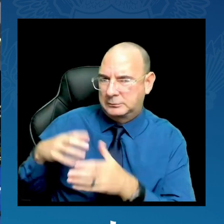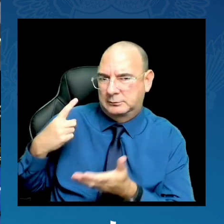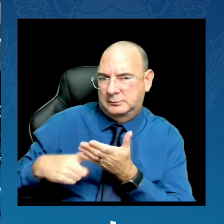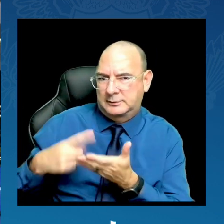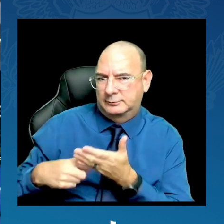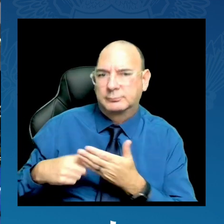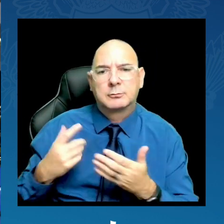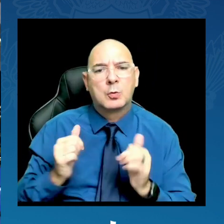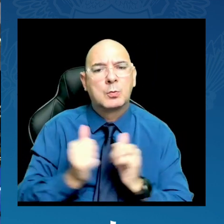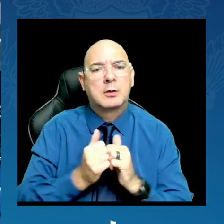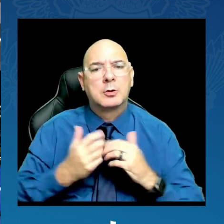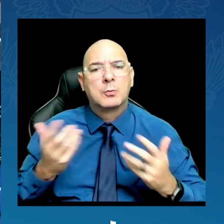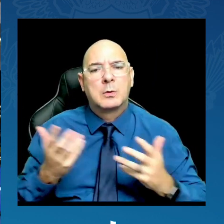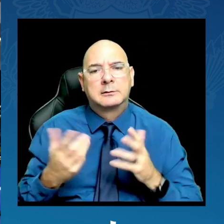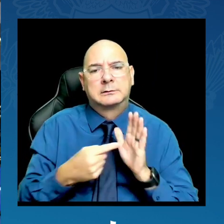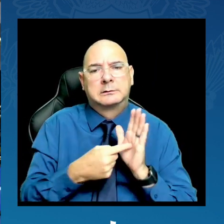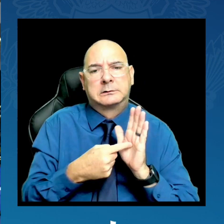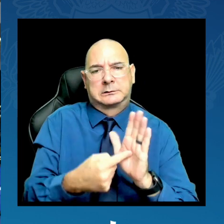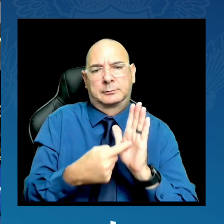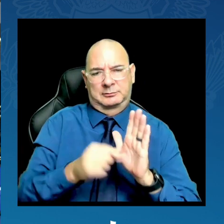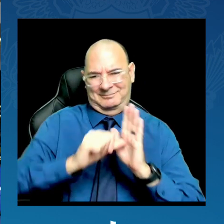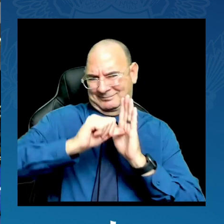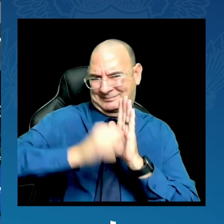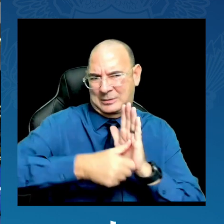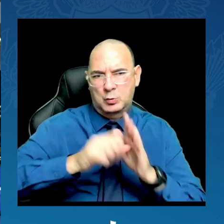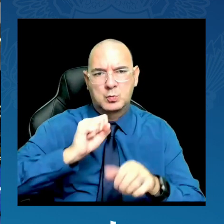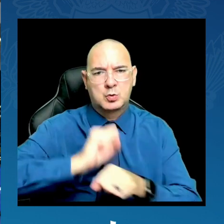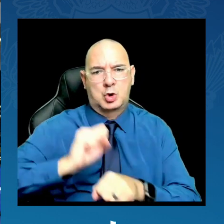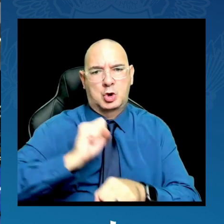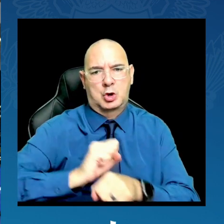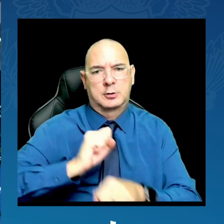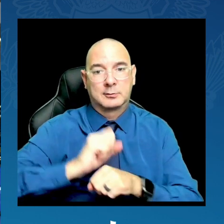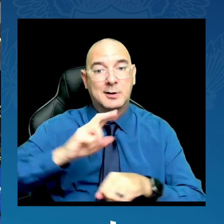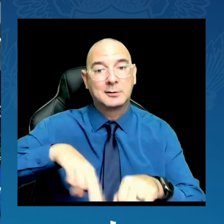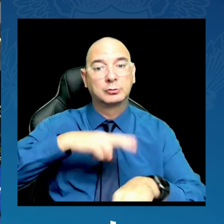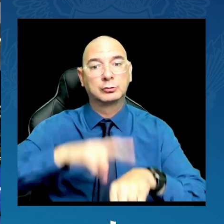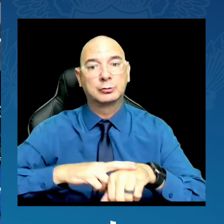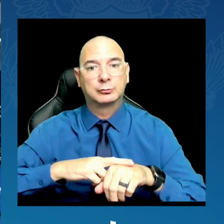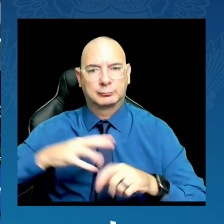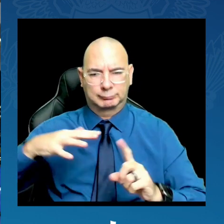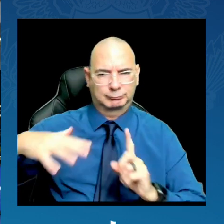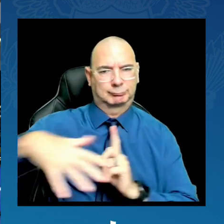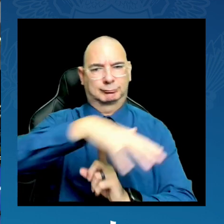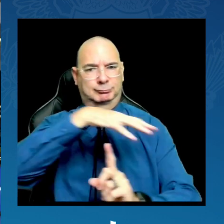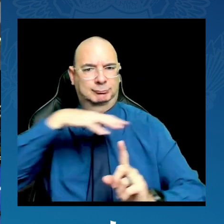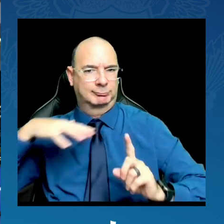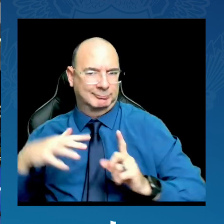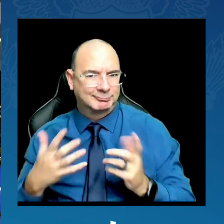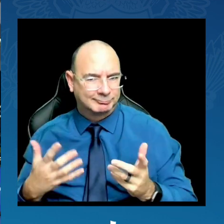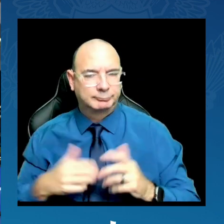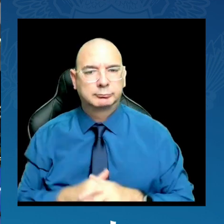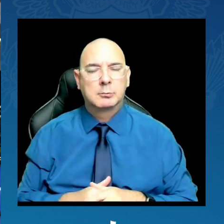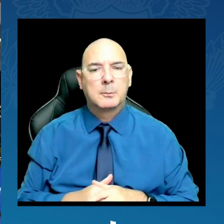that the National Oceanic and Atmospheric Administration, NOAA at Commerce is leading on climate data.